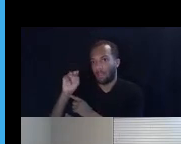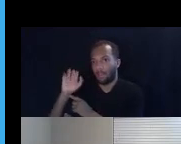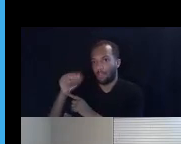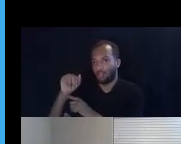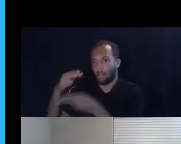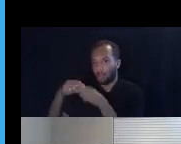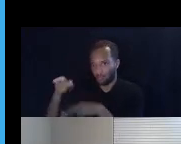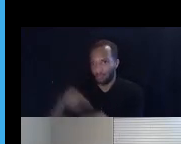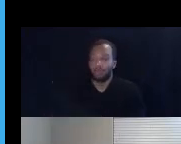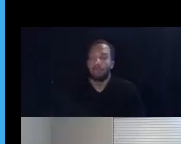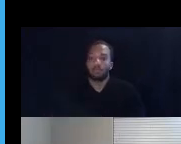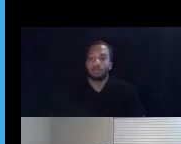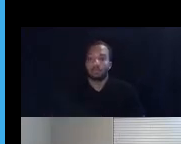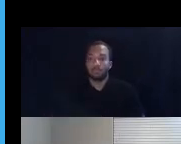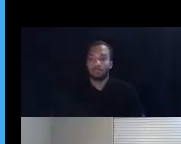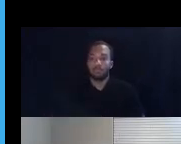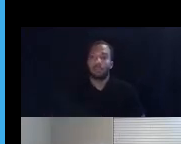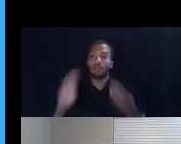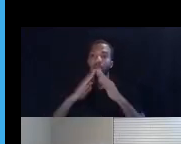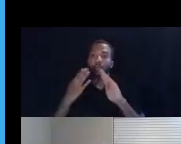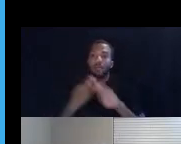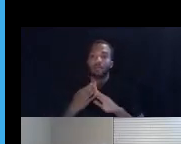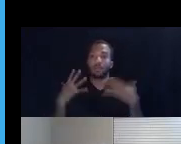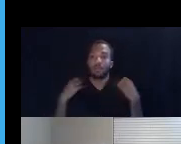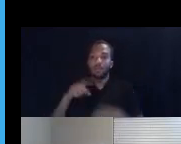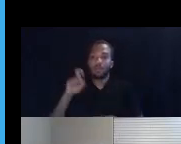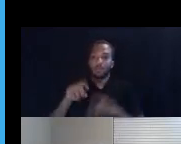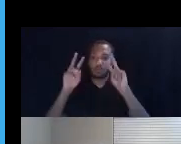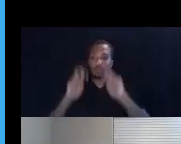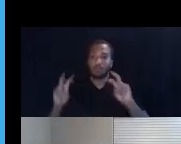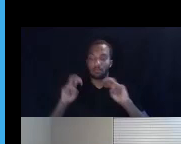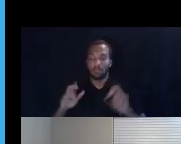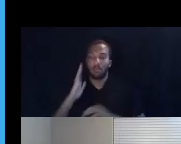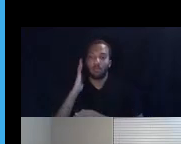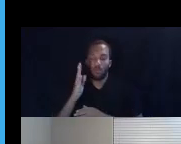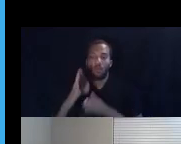our community health needs assessment then drives our community health improvement plan.